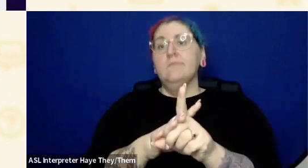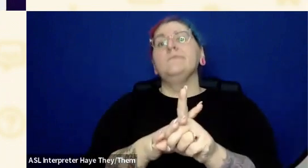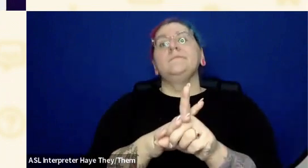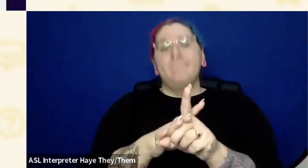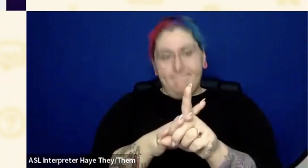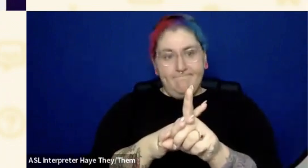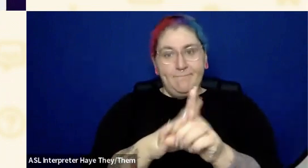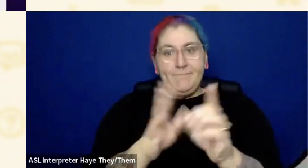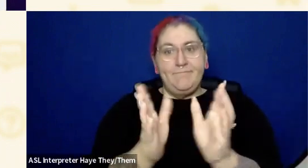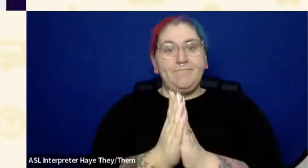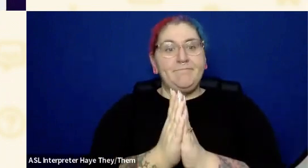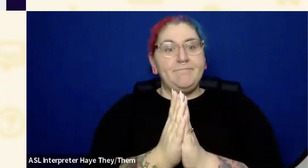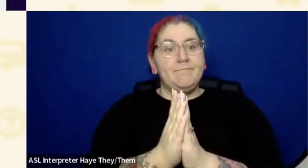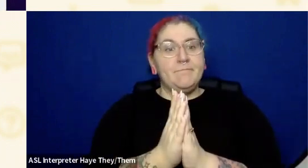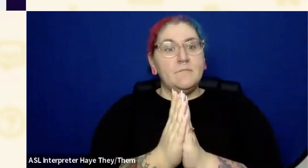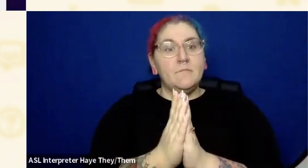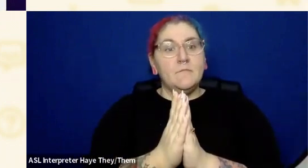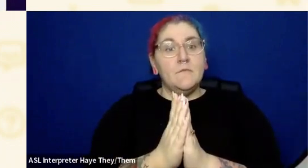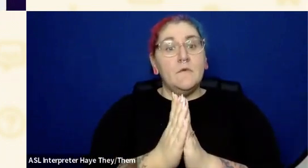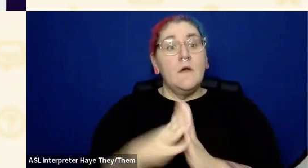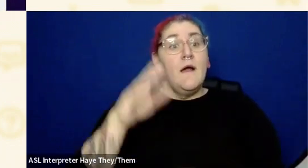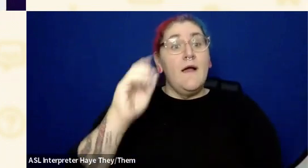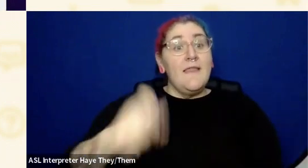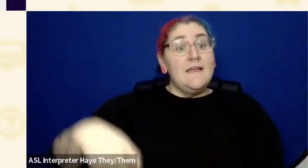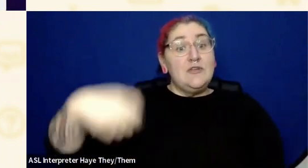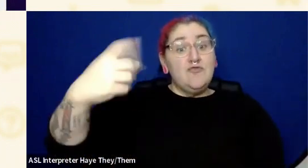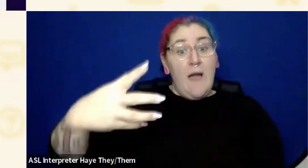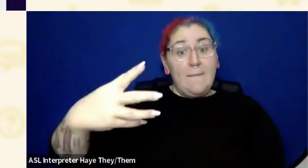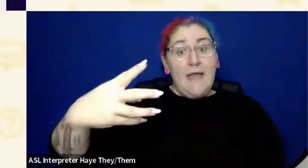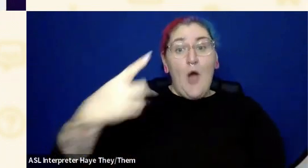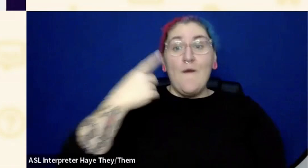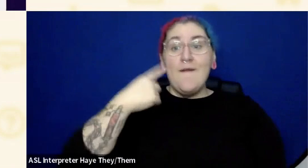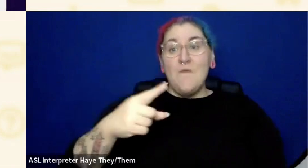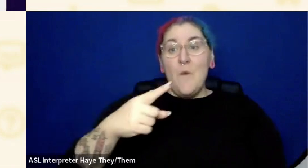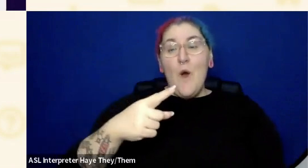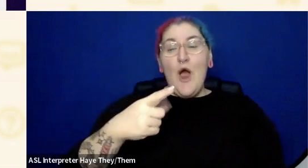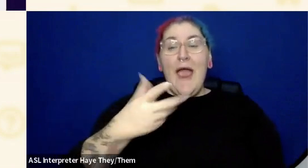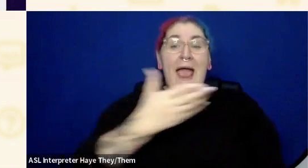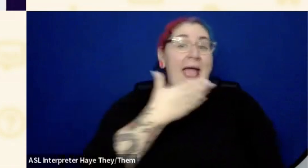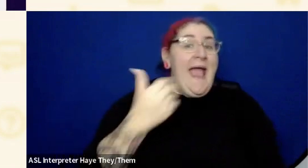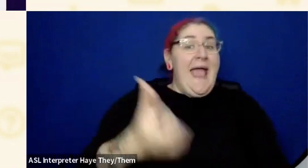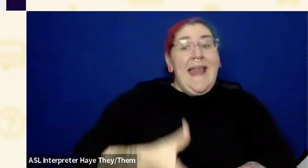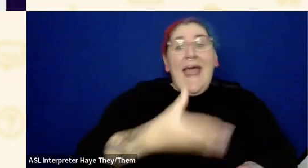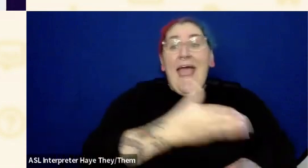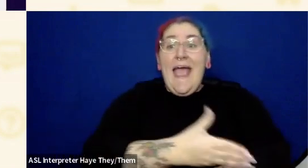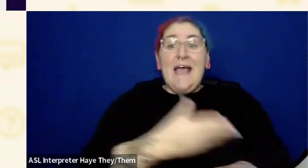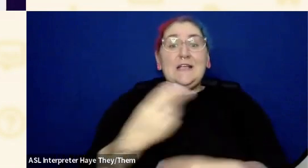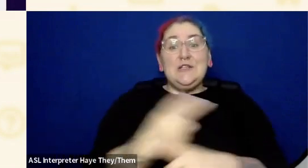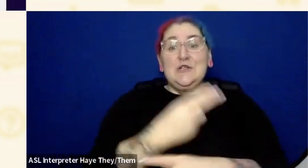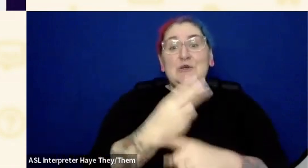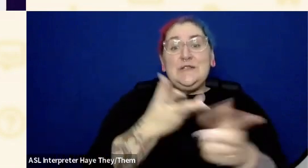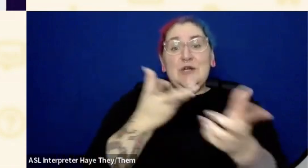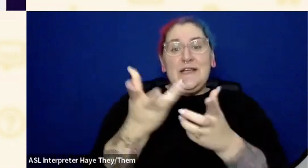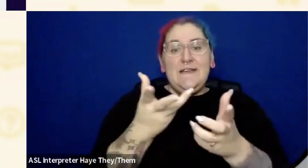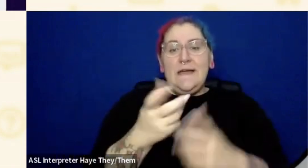The Drop-down with an enhanced user interface doesn't get keyboard focus so cannot be used by a keyboard